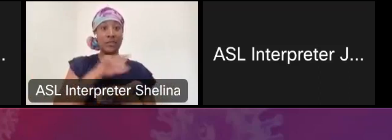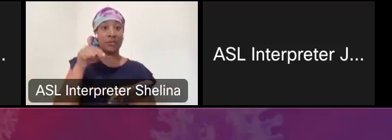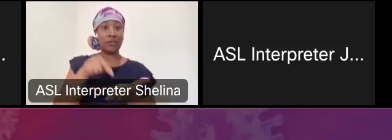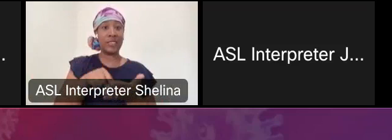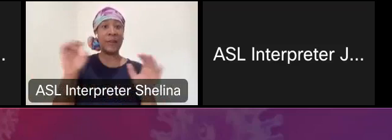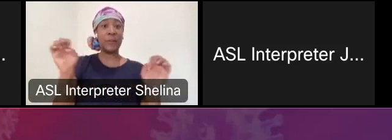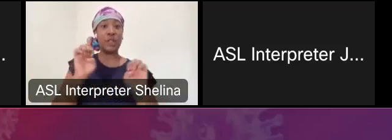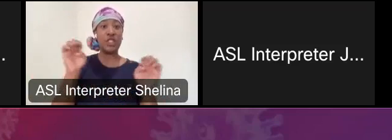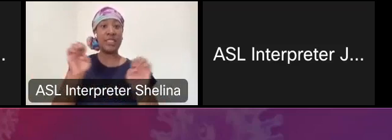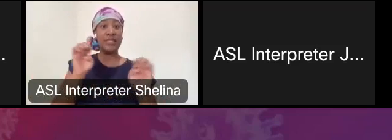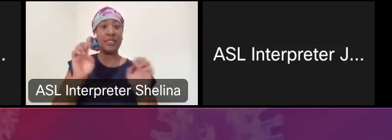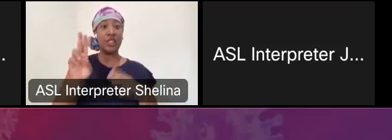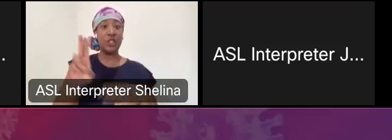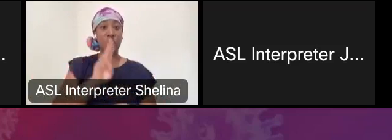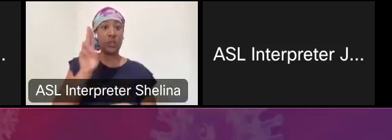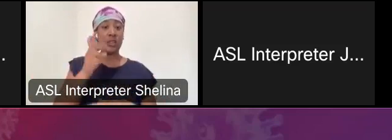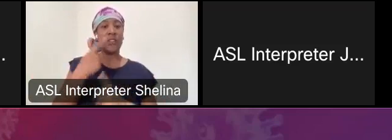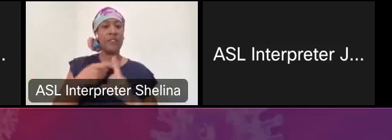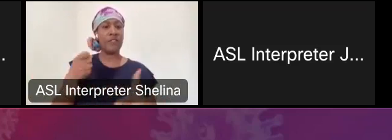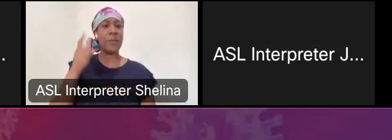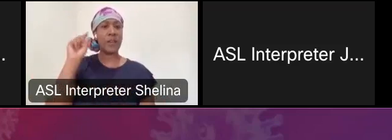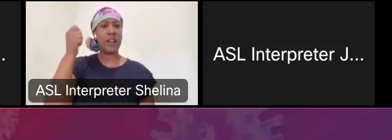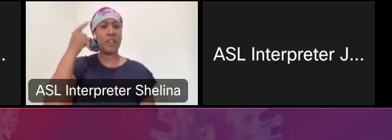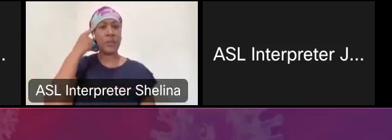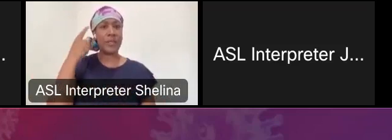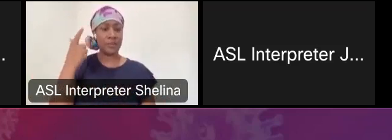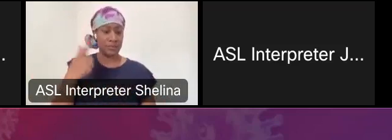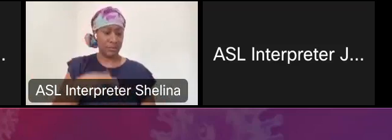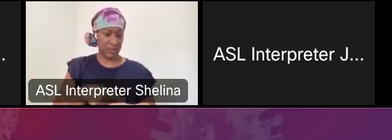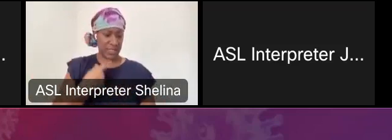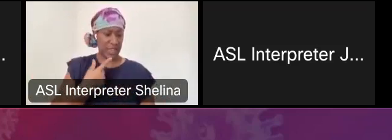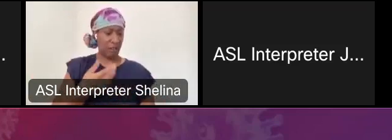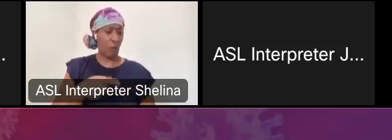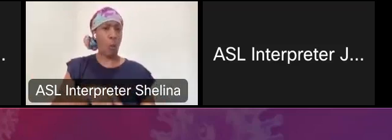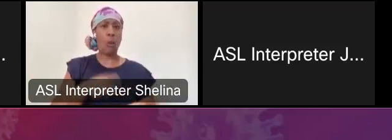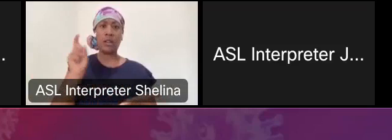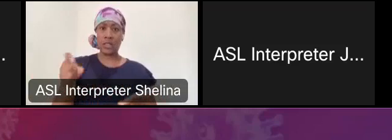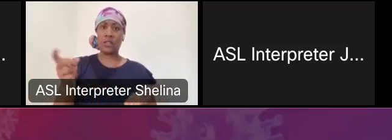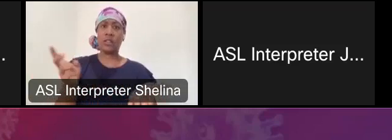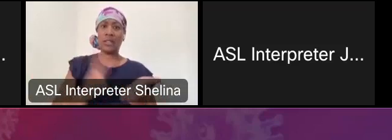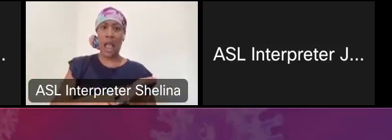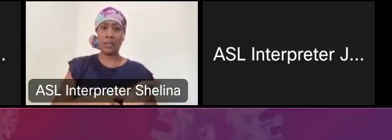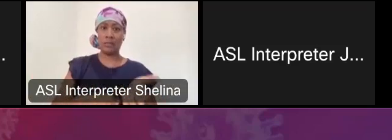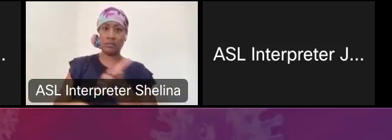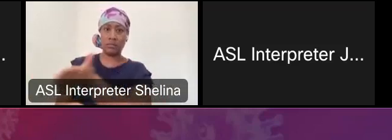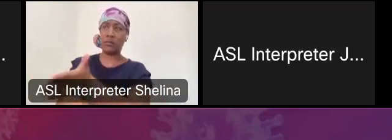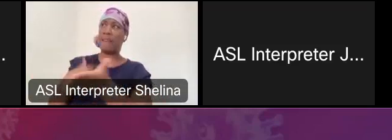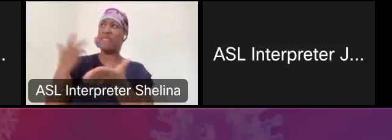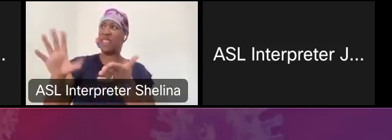From the federal government, you might be asked to sign a form seeing that you read the fact sheet or had to explain to, you.